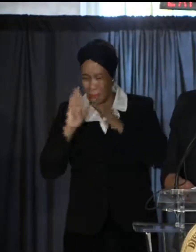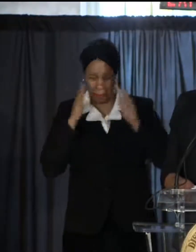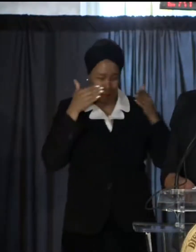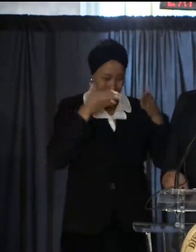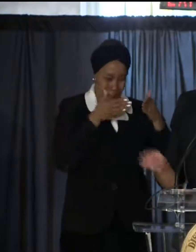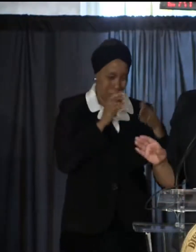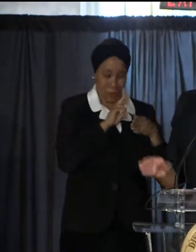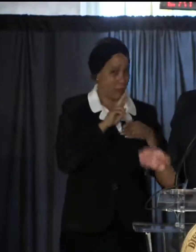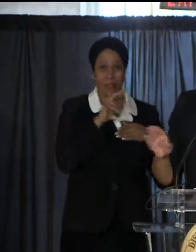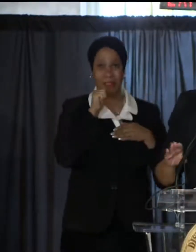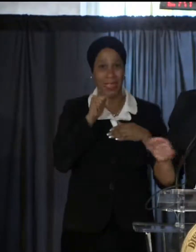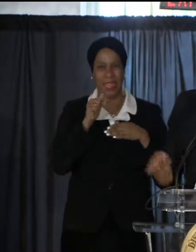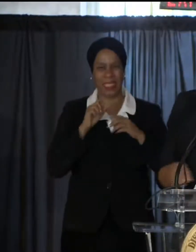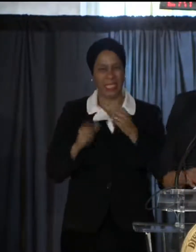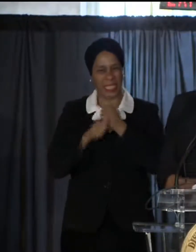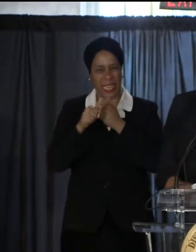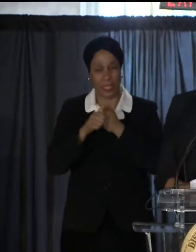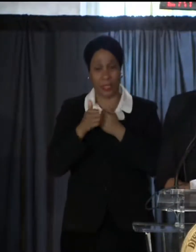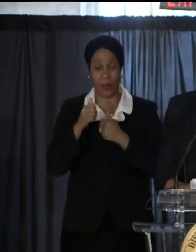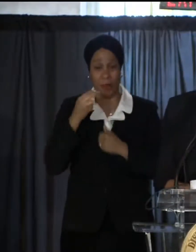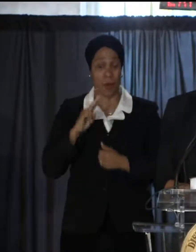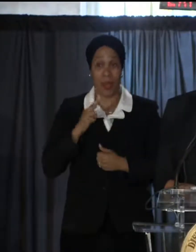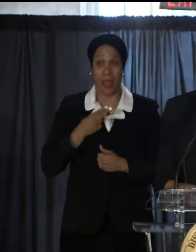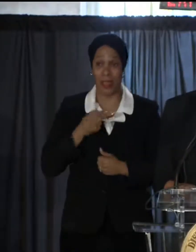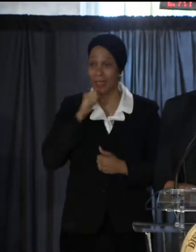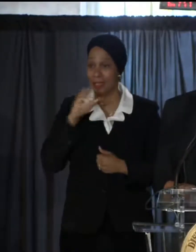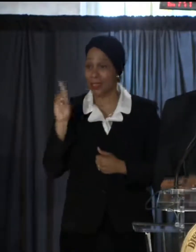FOR US THIS HAS NEVER BEEN A DEMOCRATIC OR REPUBLICAN ISSUE.